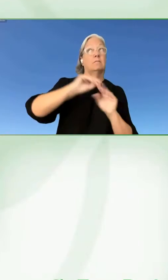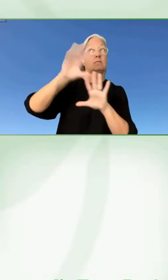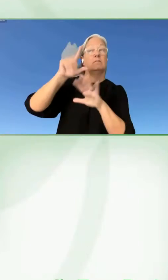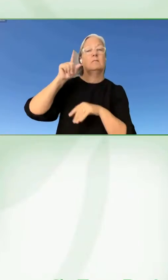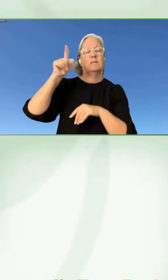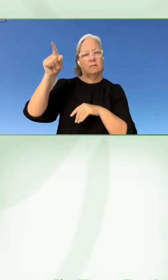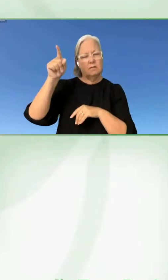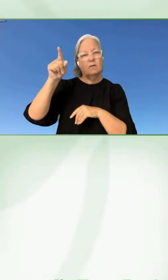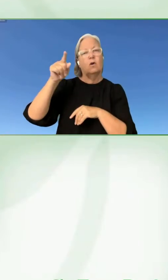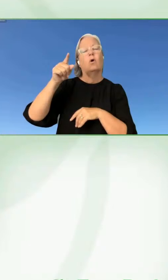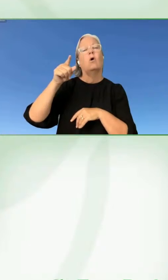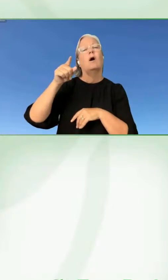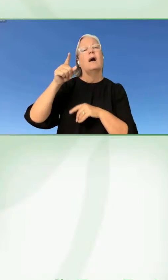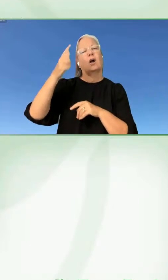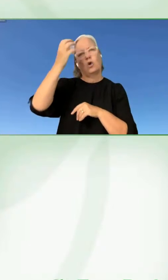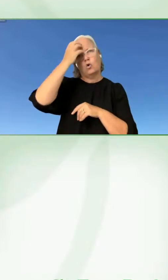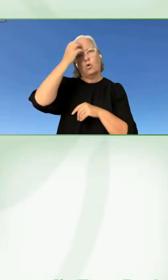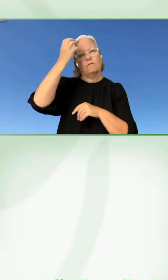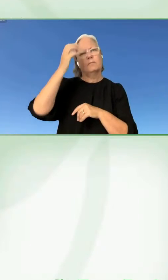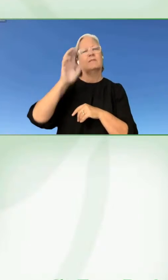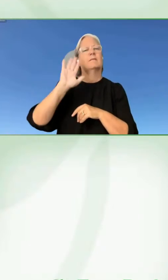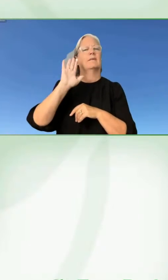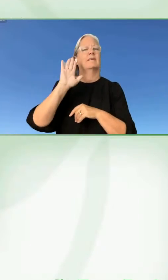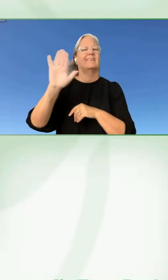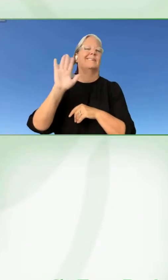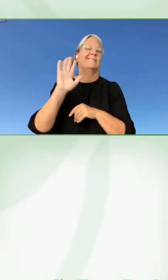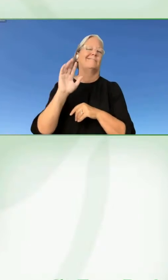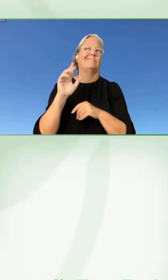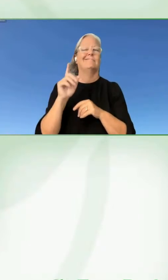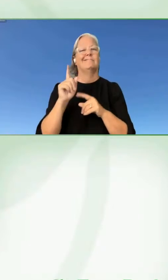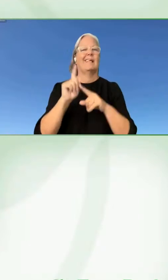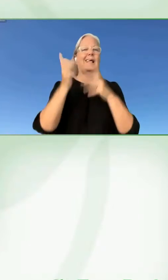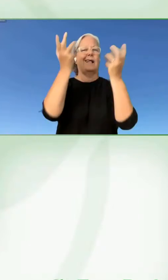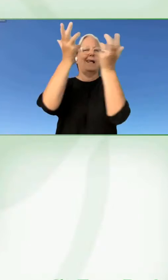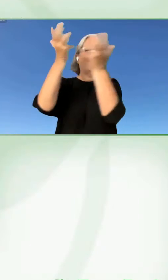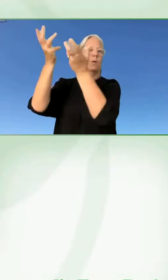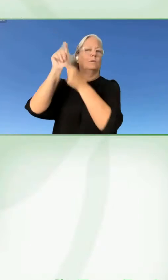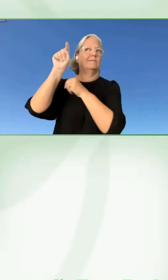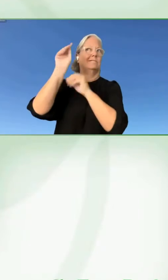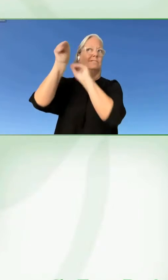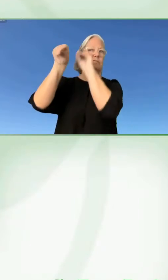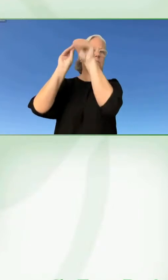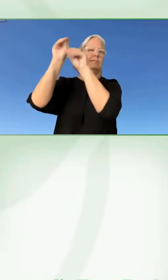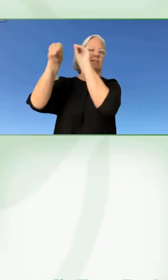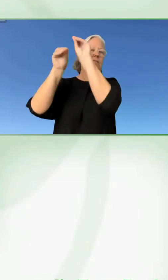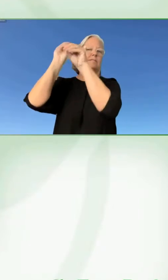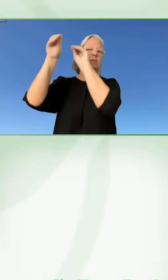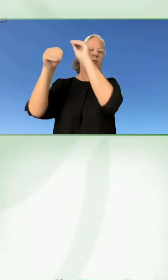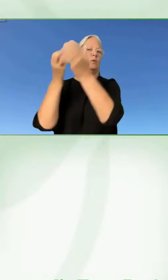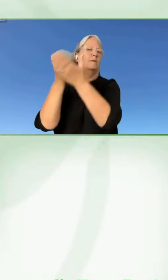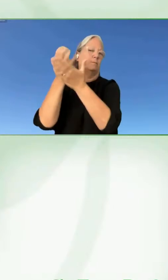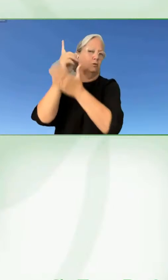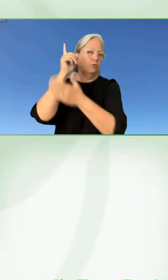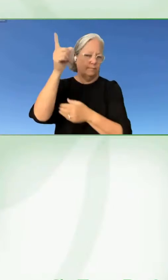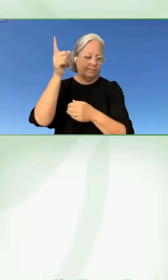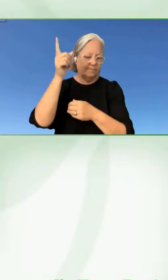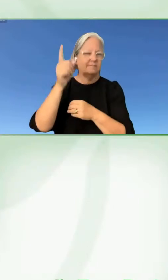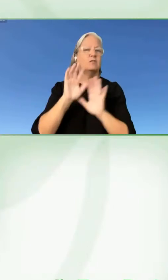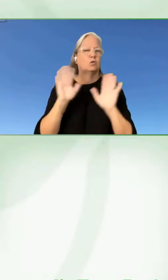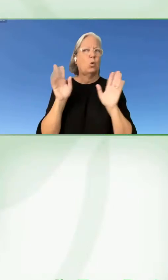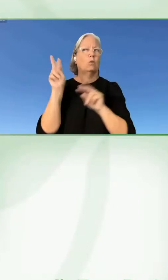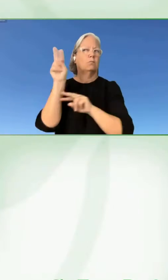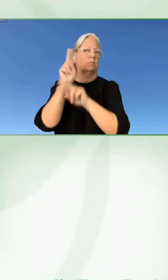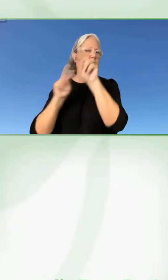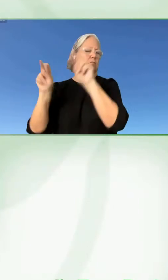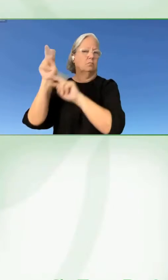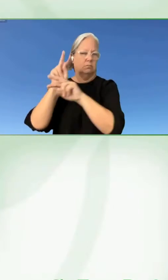It is very hard to describe in a few minutes the whole list of possibilities that digital